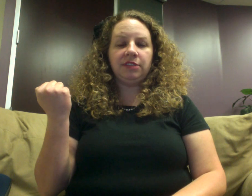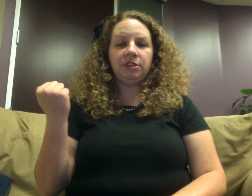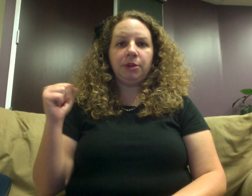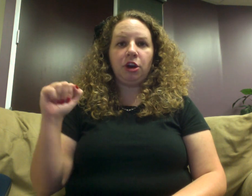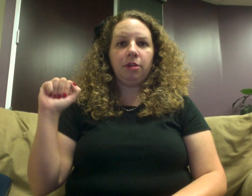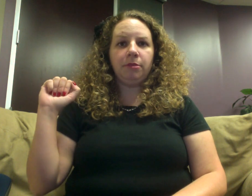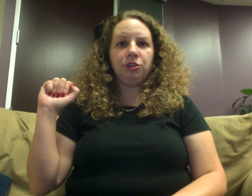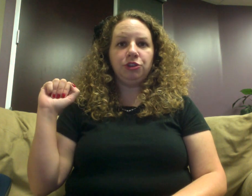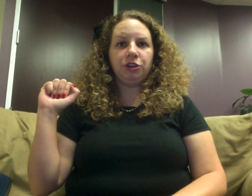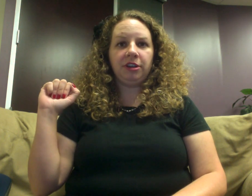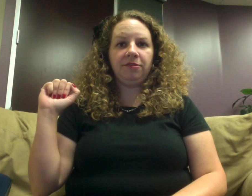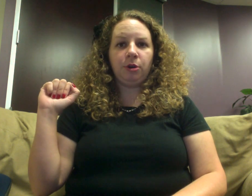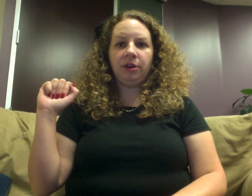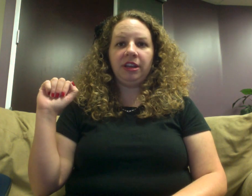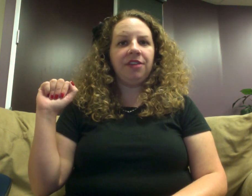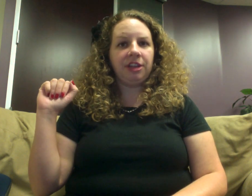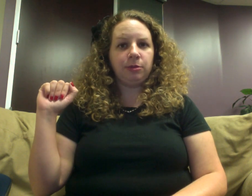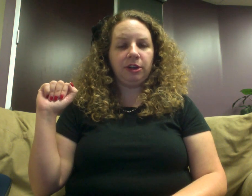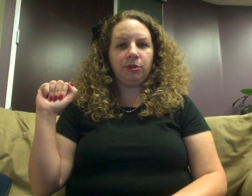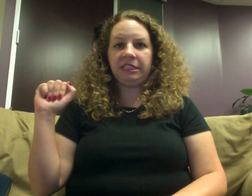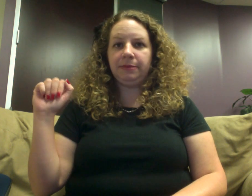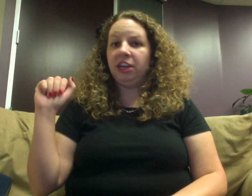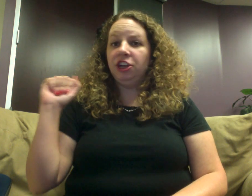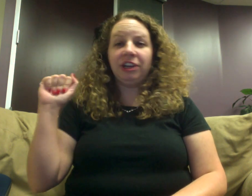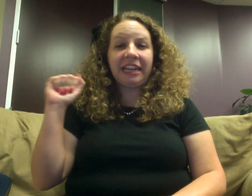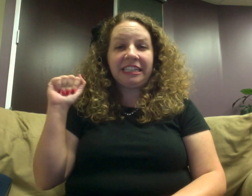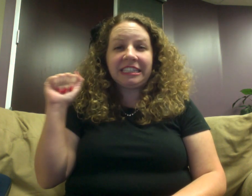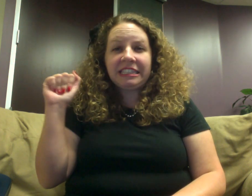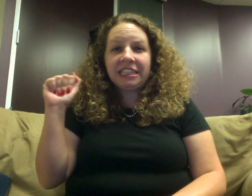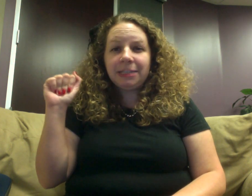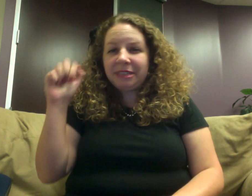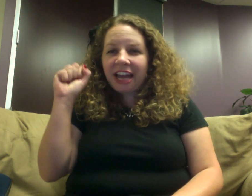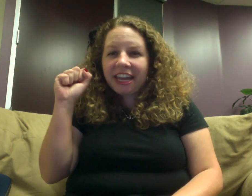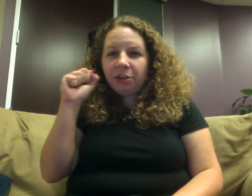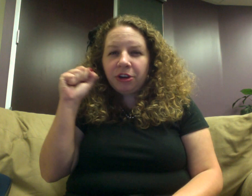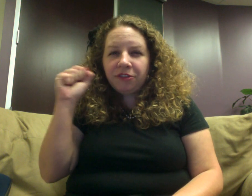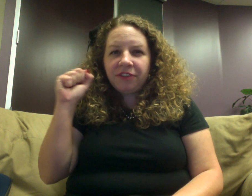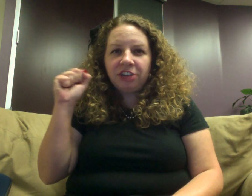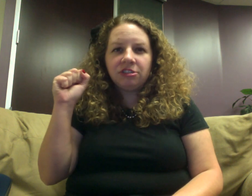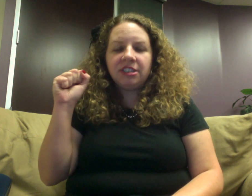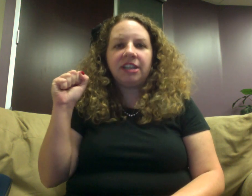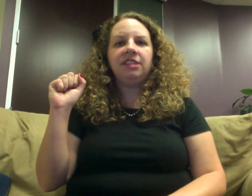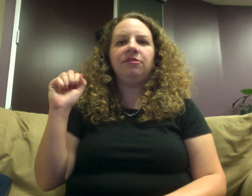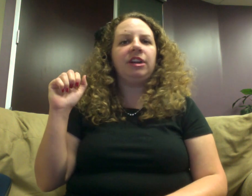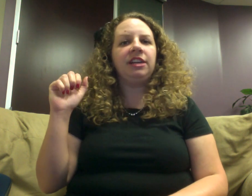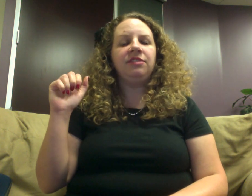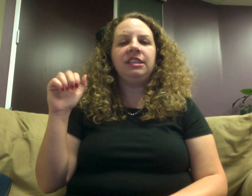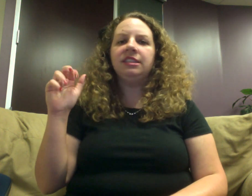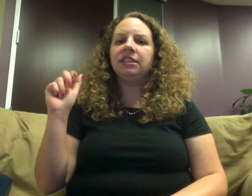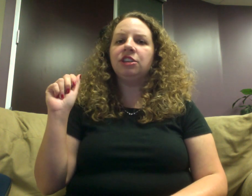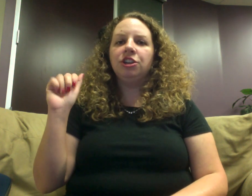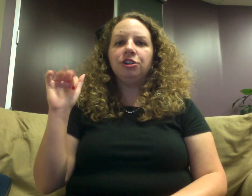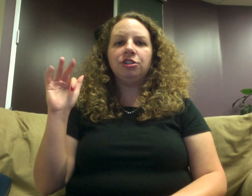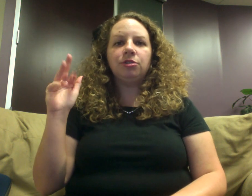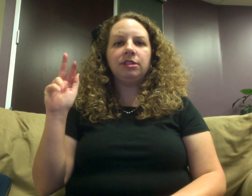lift up your arm, turn it forward, and that's where you're going to be. Your hand doesn't need to be tight or your fingers tucked in for any of these things, you're just going